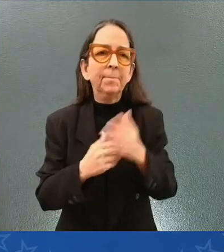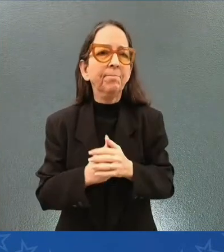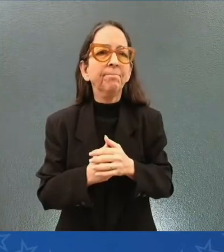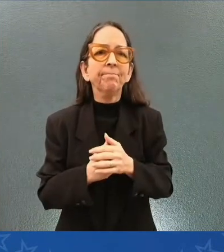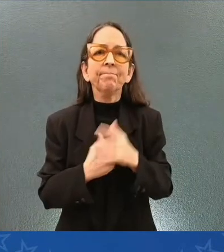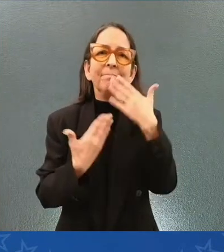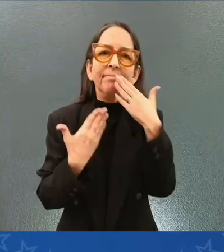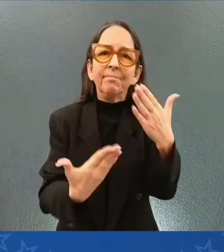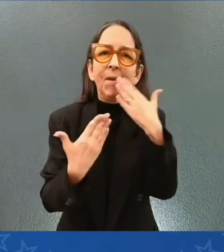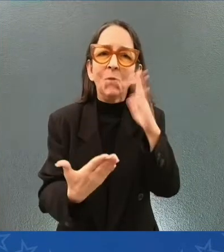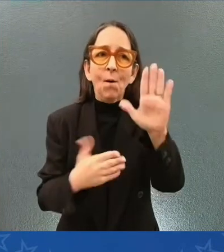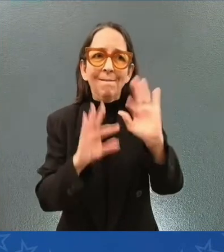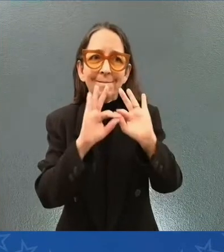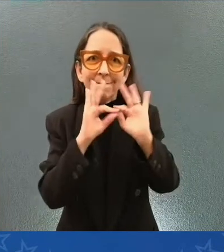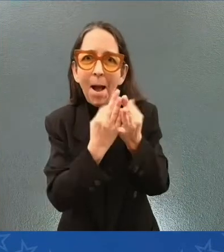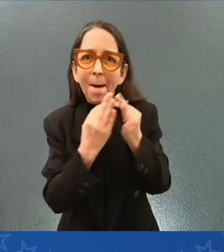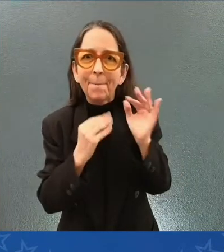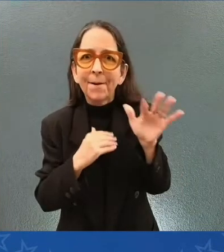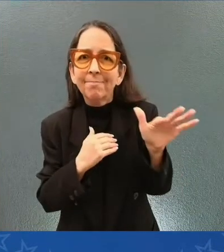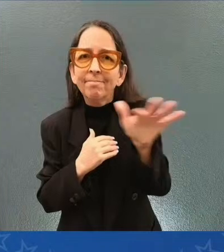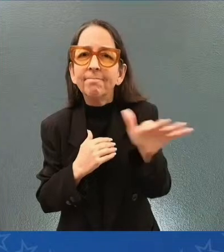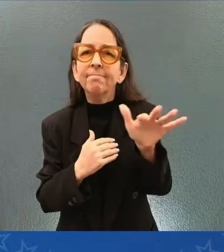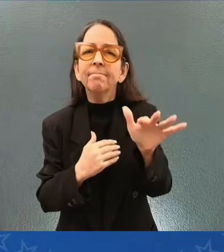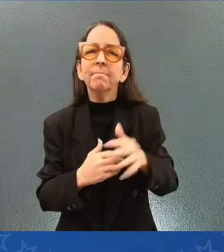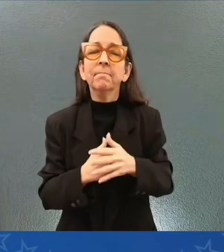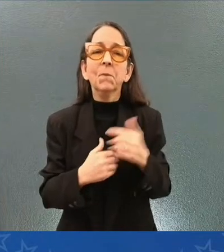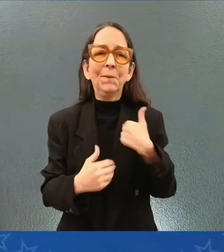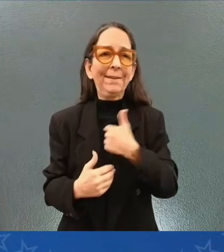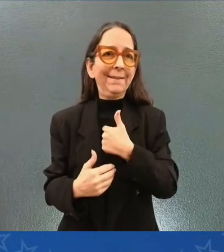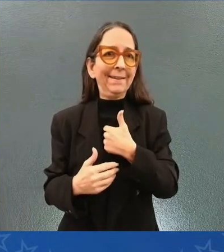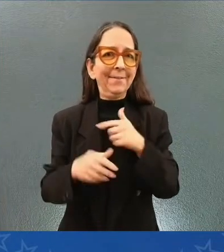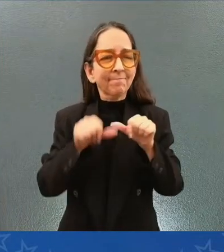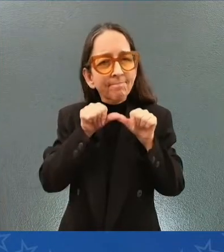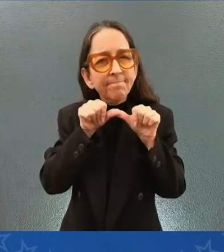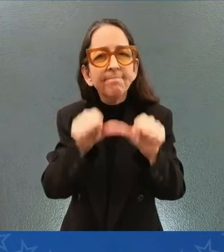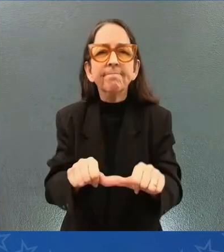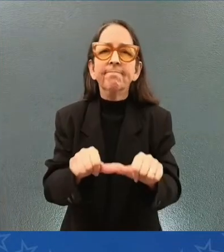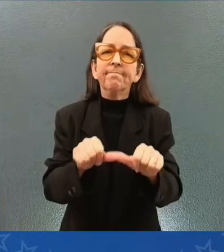As we carry on his sacred effort, encouraging conviction that you all began.